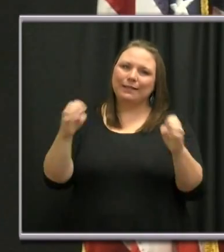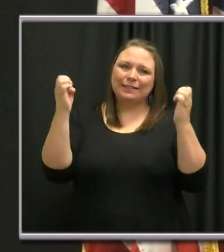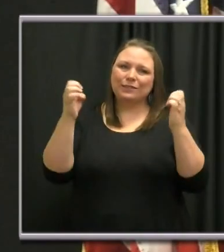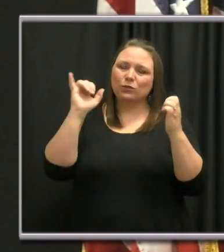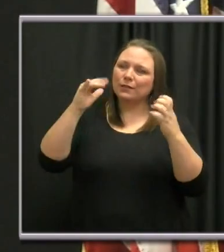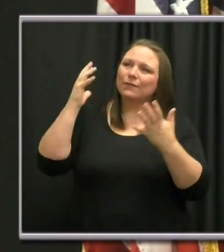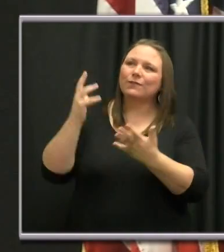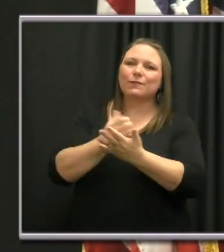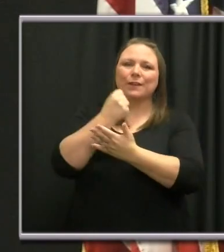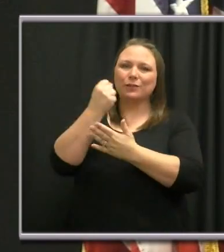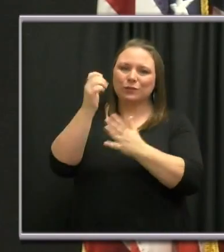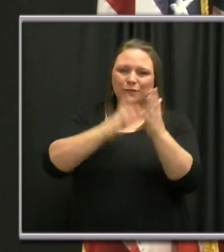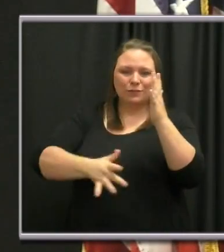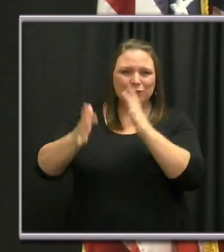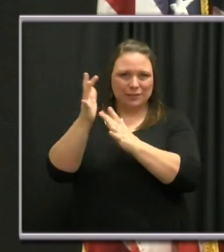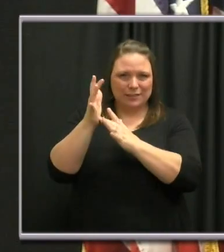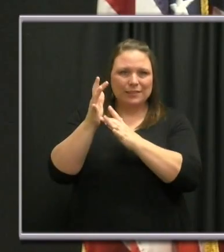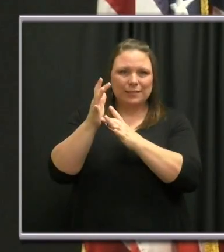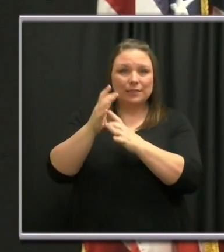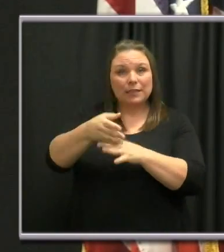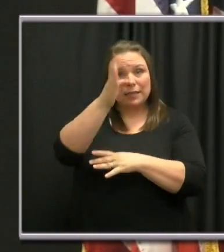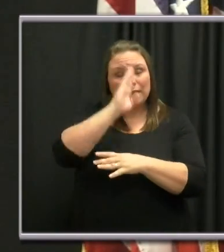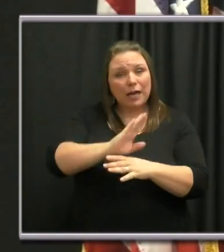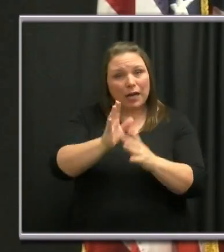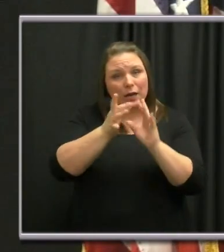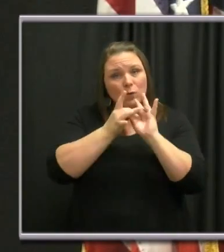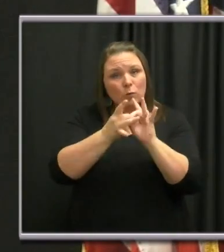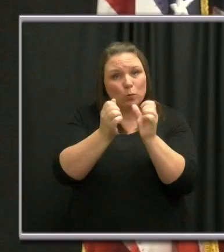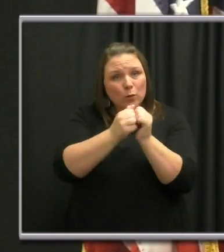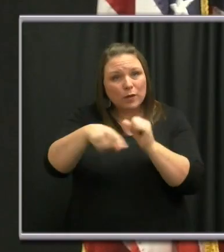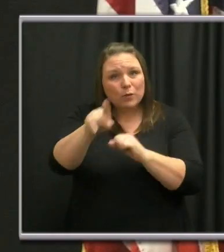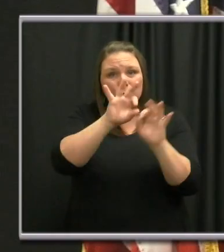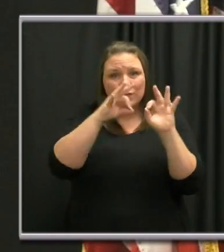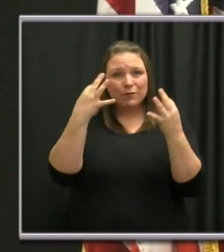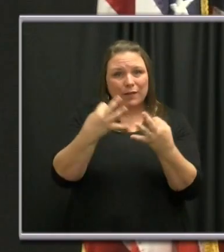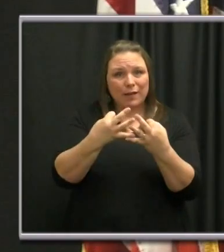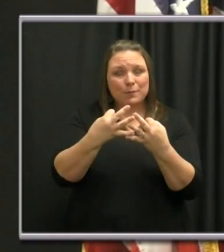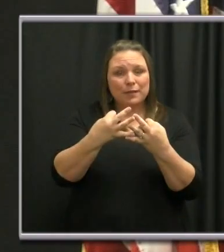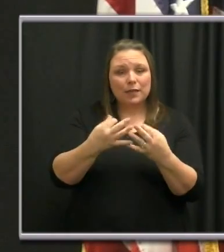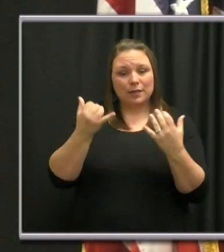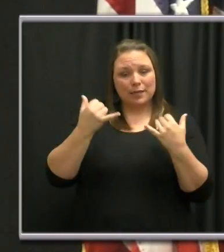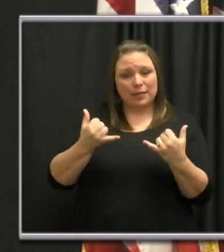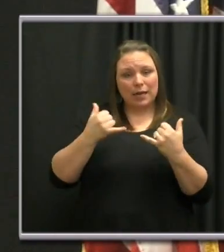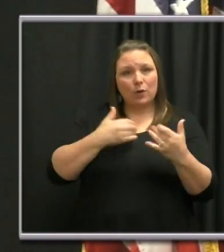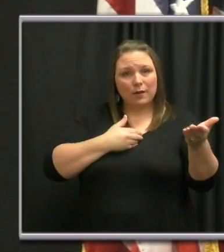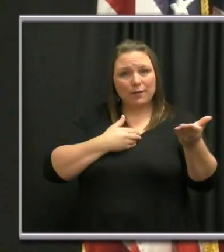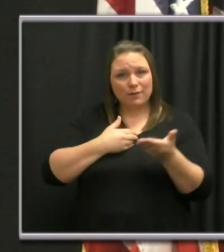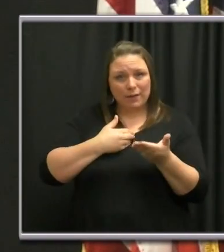THE SPECIALLY CELEBRATE EASTER IN THAT VICTORY OF CHRIST. MAY